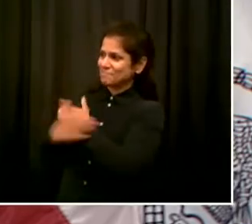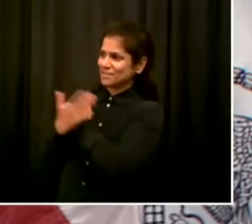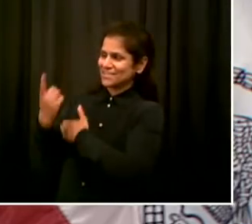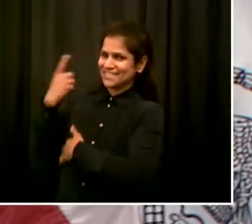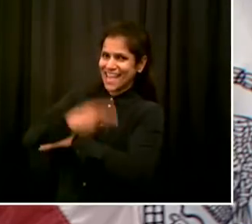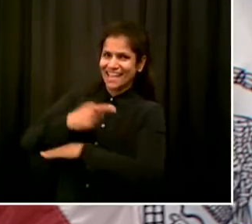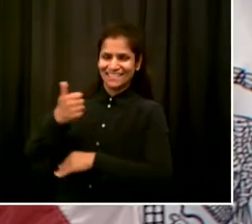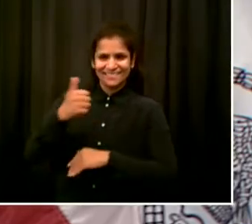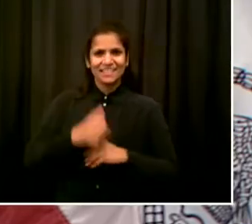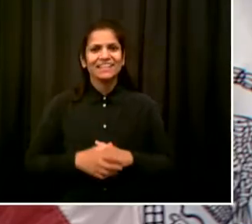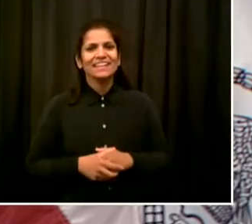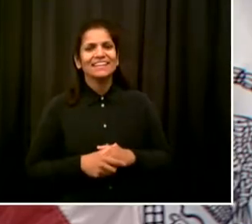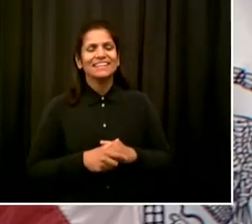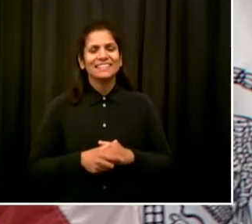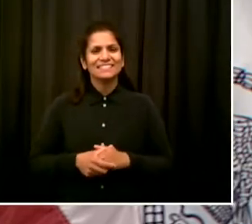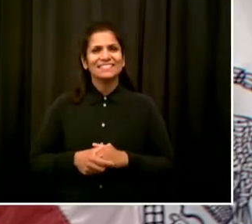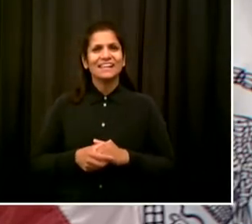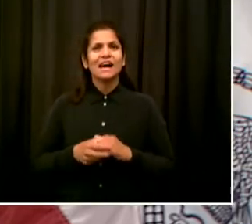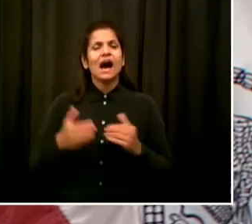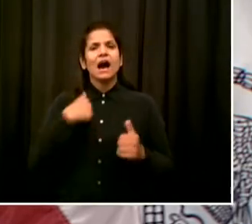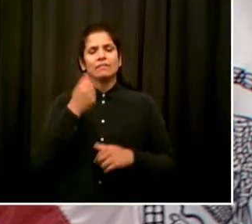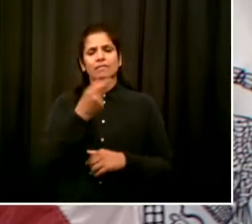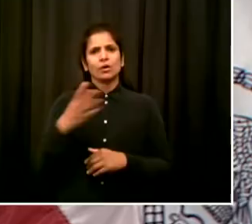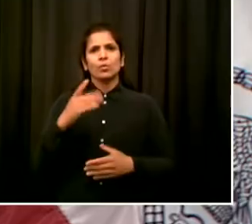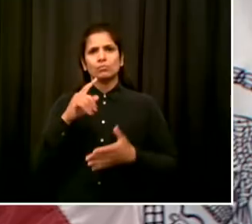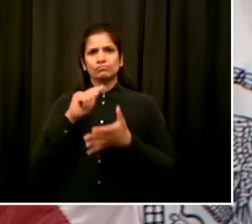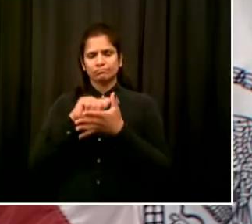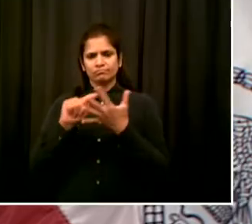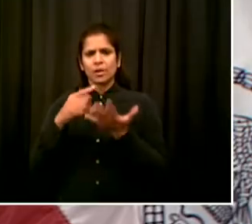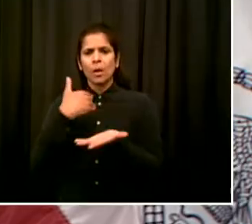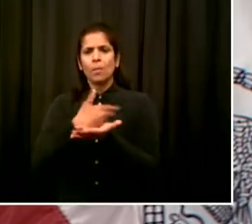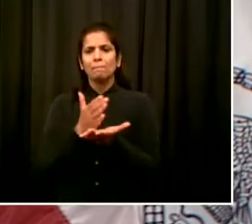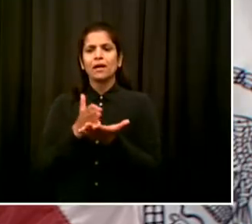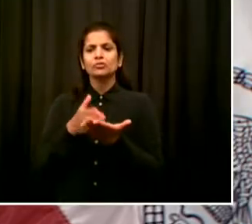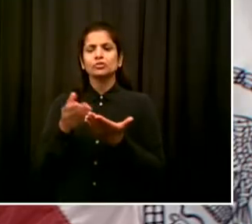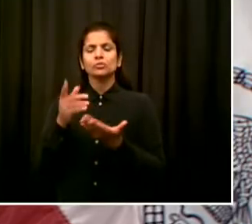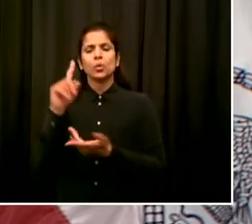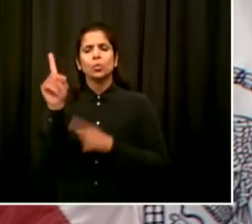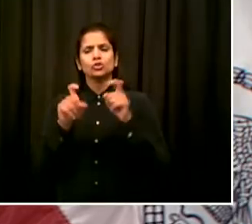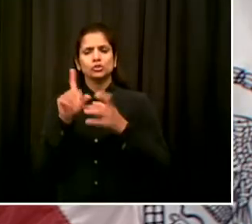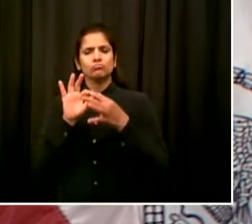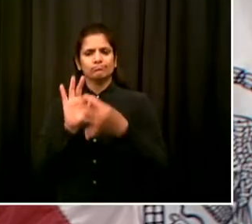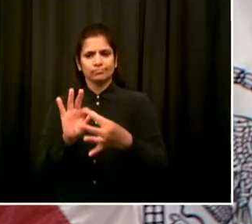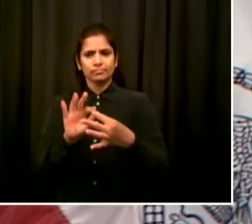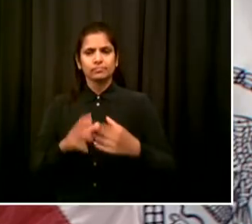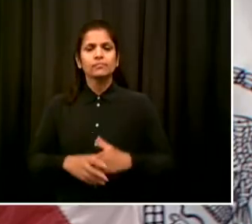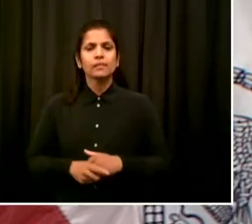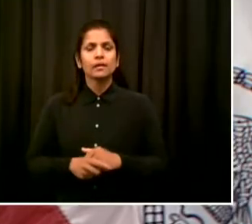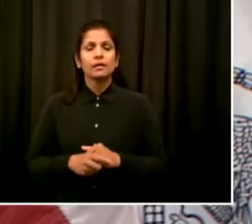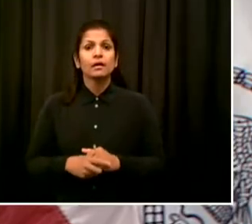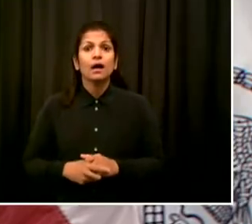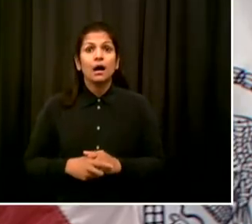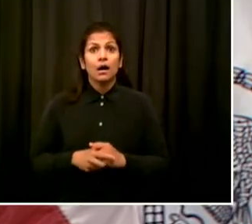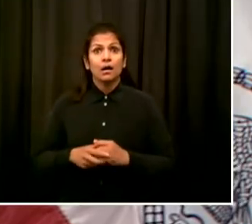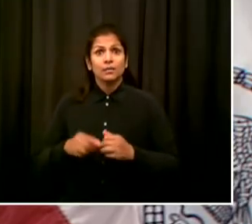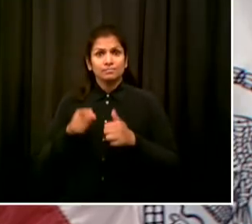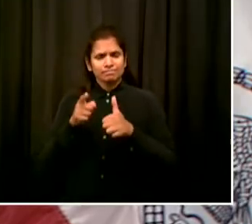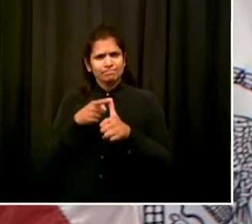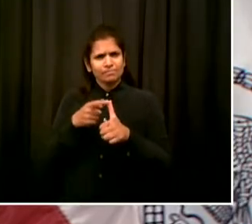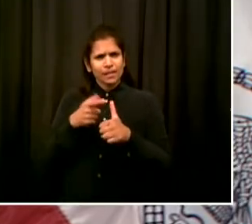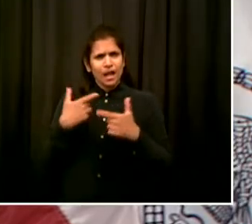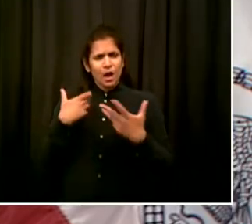GOOD MORNING.